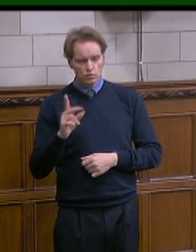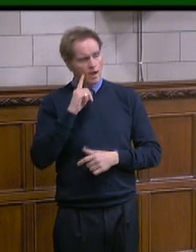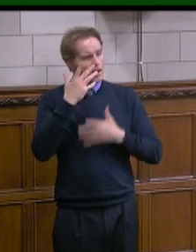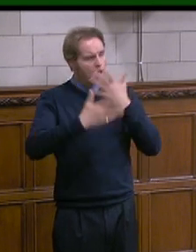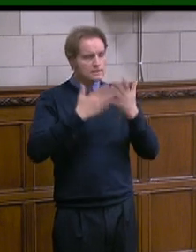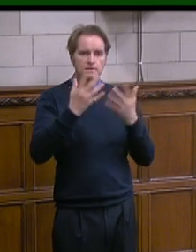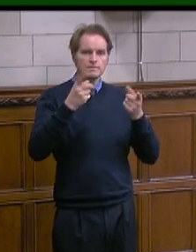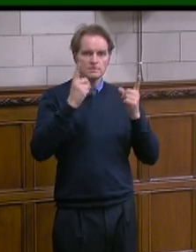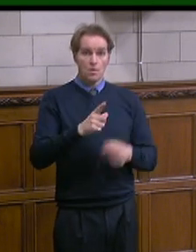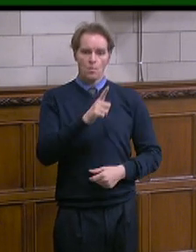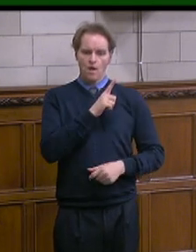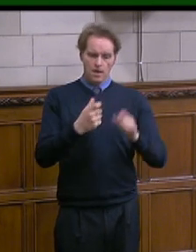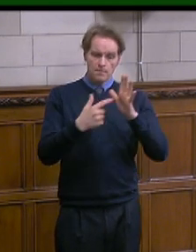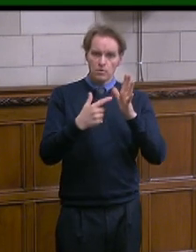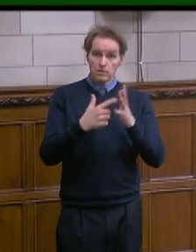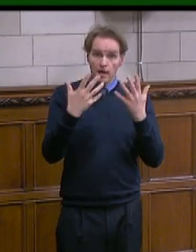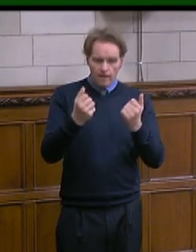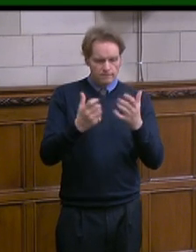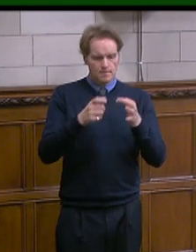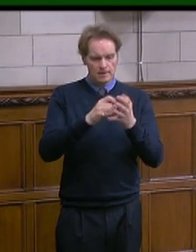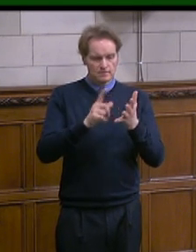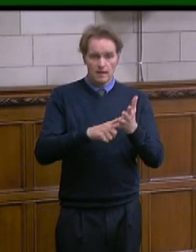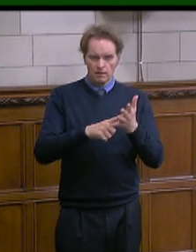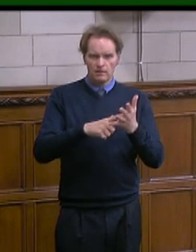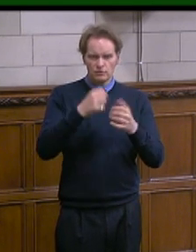in sign language is so important to them.